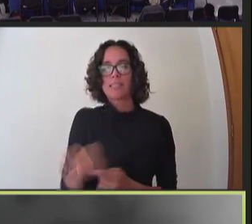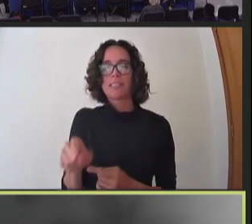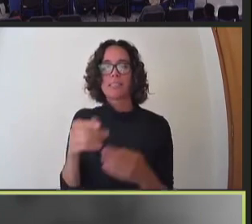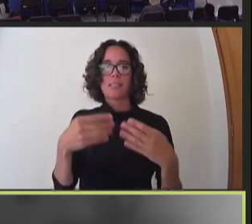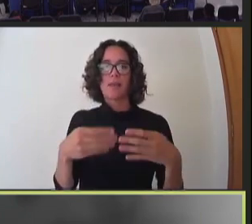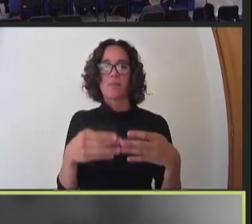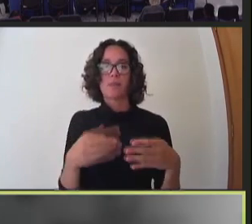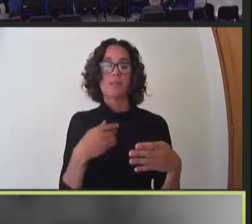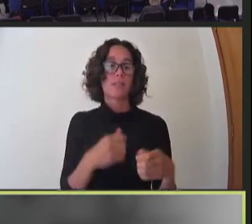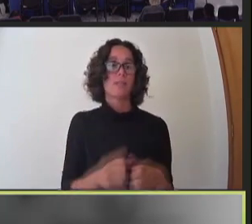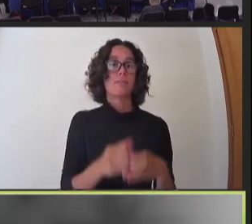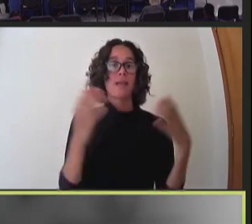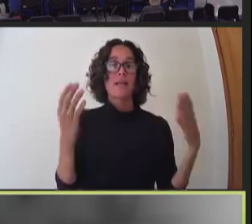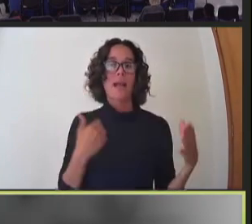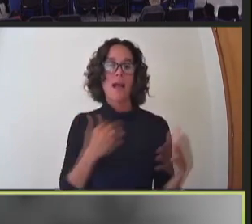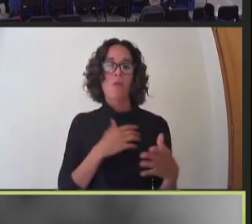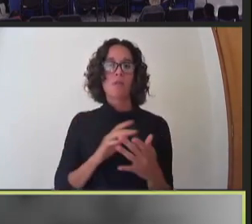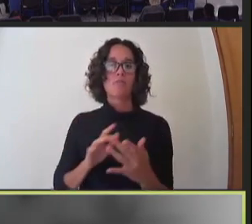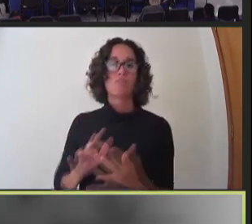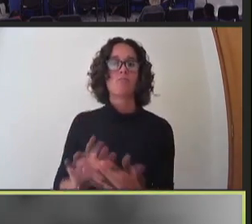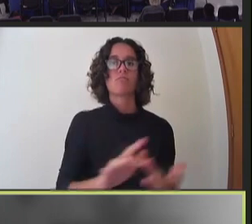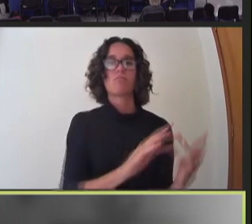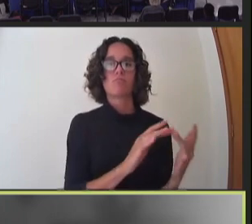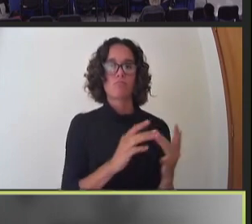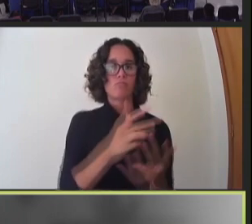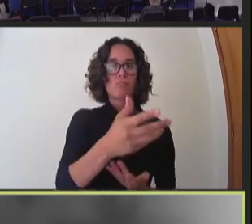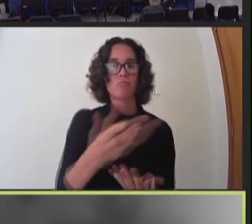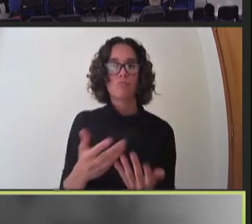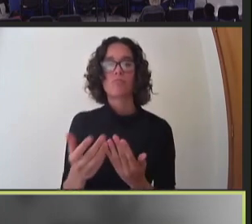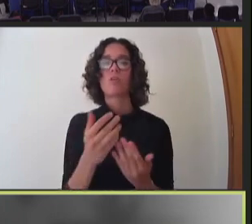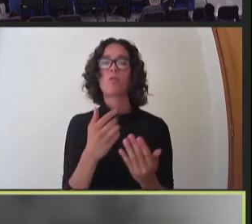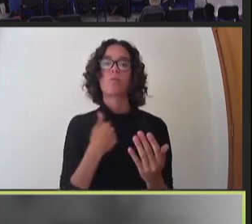primarily. We're thrilled with the public health collaboration that this